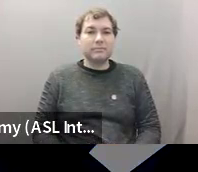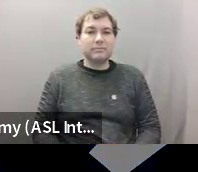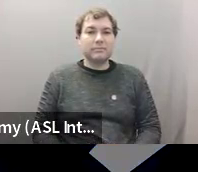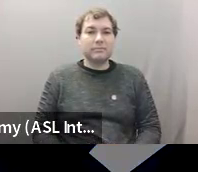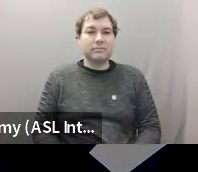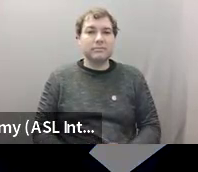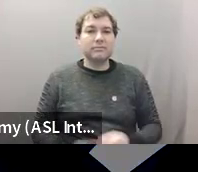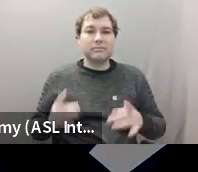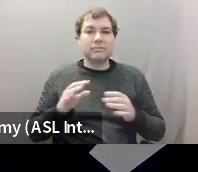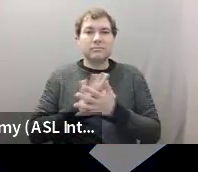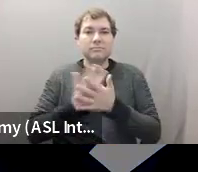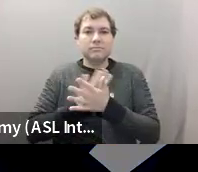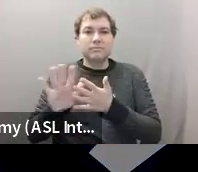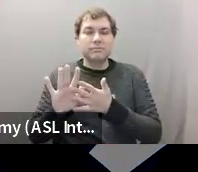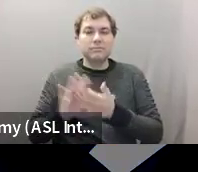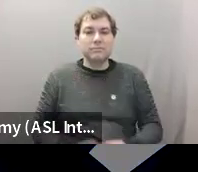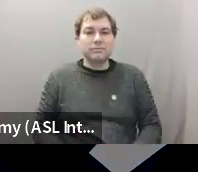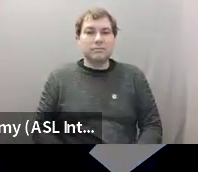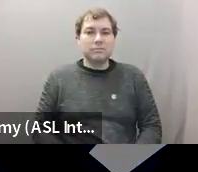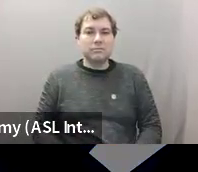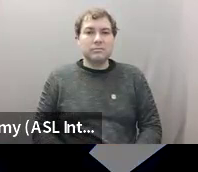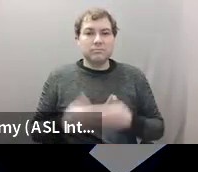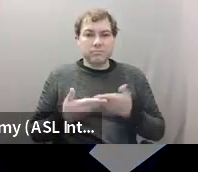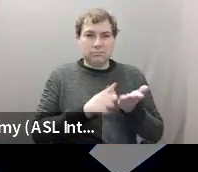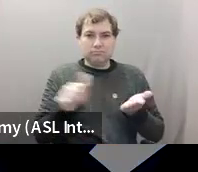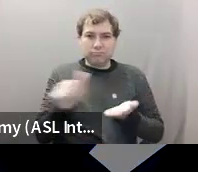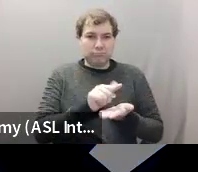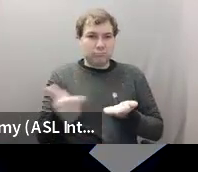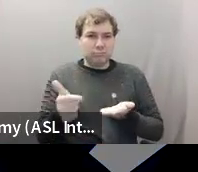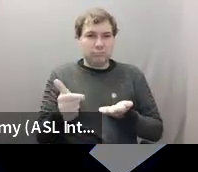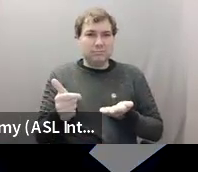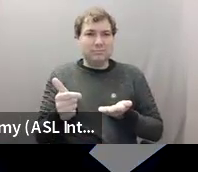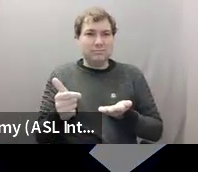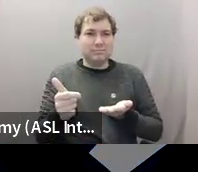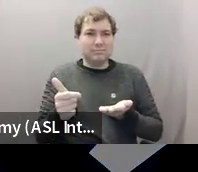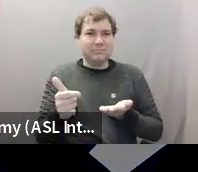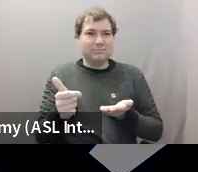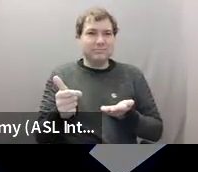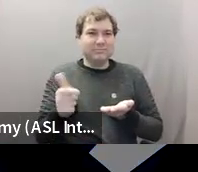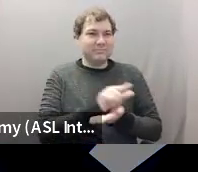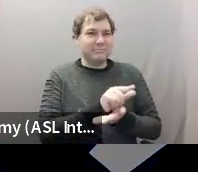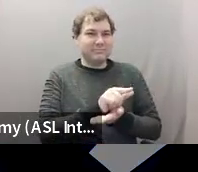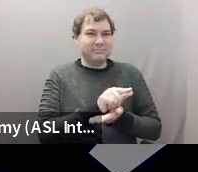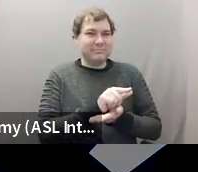Troy Bowser: Like advice, and. Scott Birkenbuel (he, him) VP APRIL: But me. Troy Bowser: Go ahead! Scott Birkenbuel (he, him) VP APRIL: Sorry sorry I was. james turner: Go ahead!